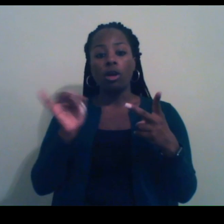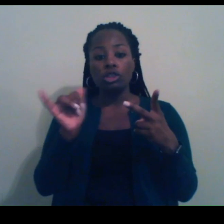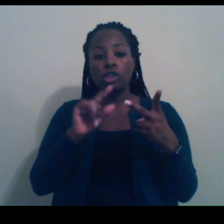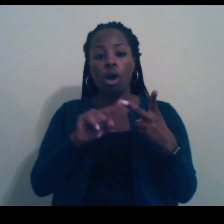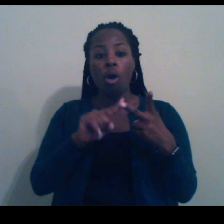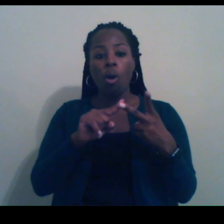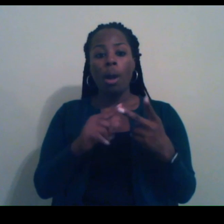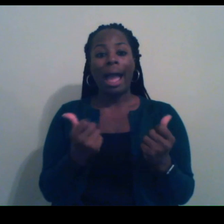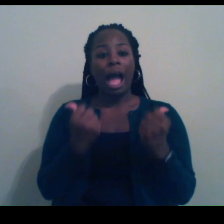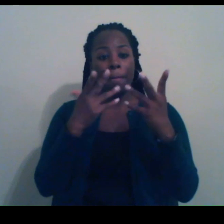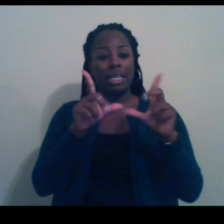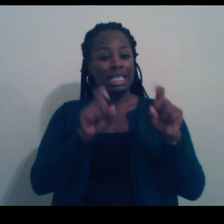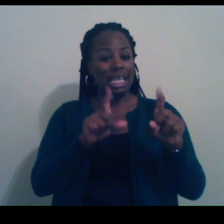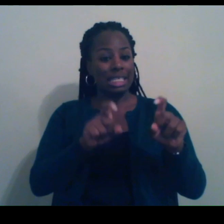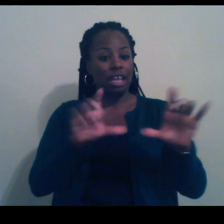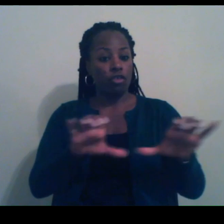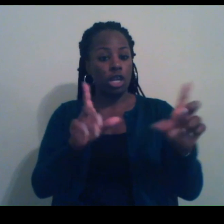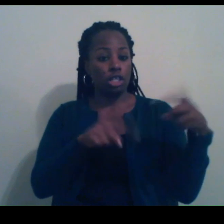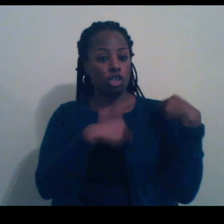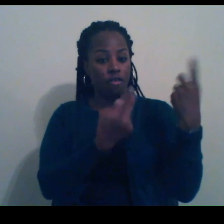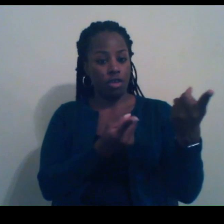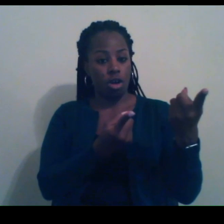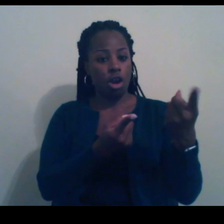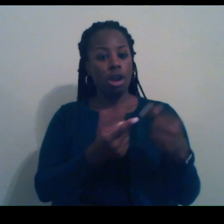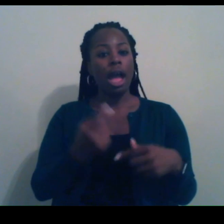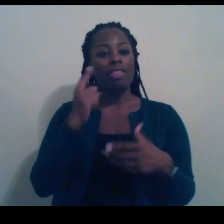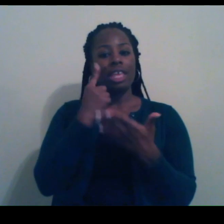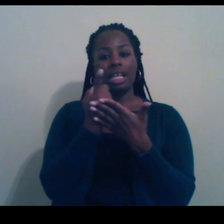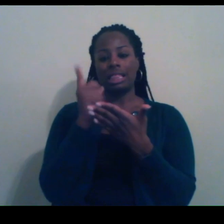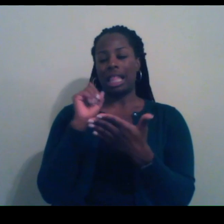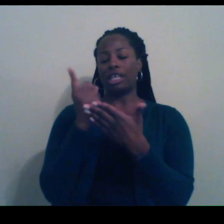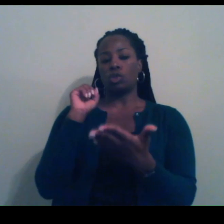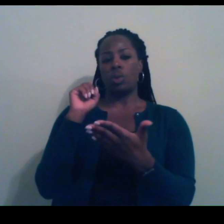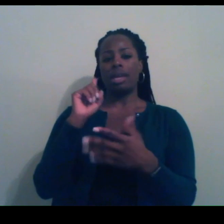been conducted last week I believe secretary Azar said there were 3,600 what's an